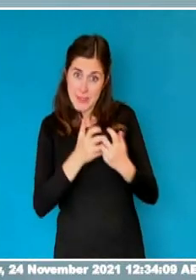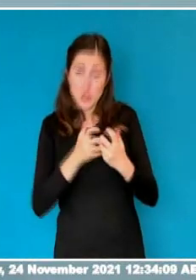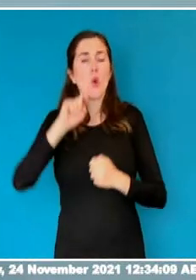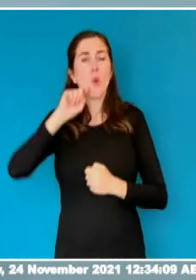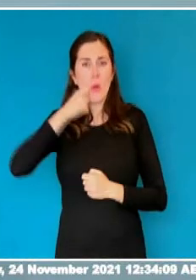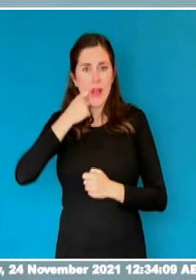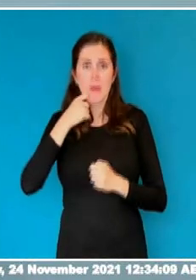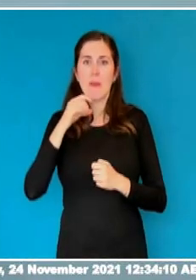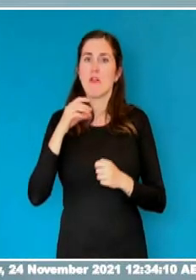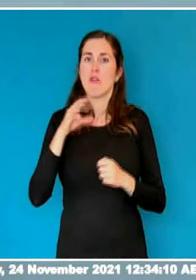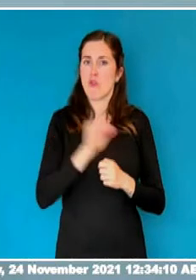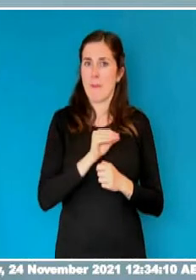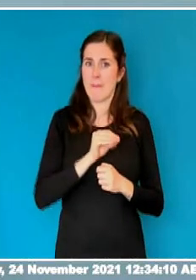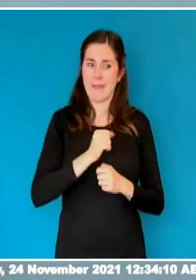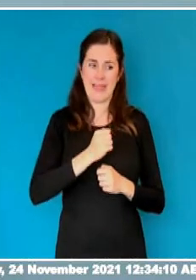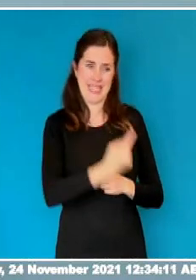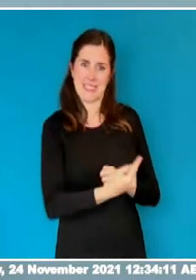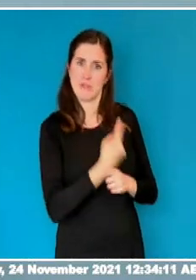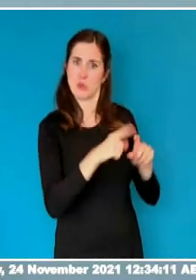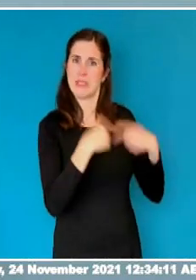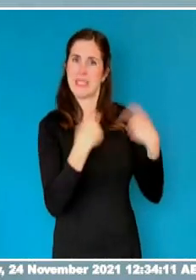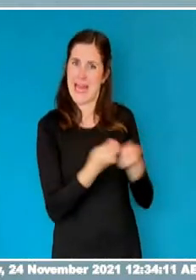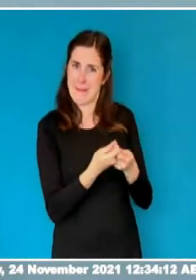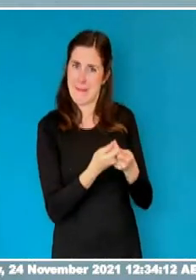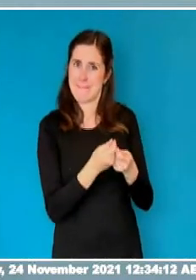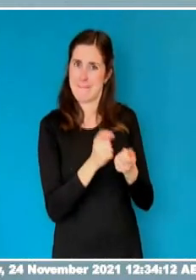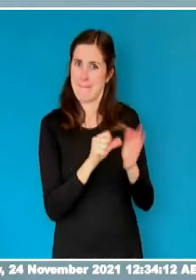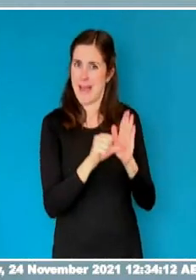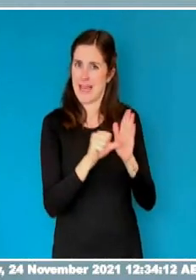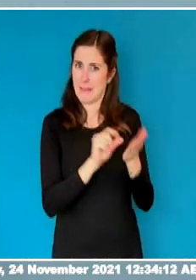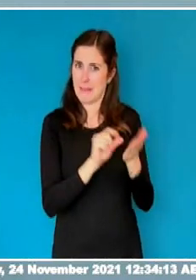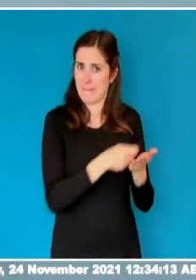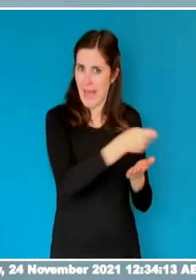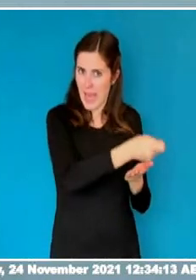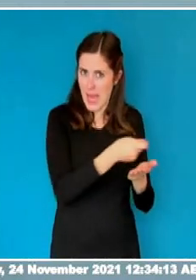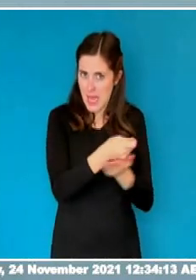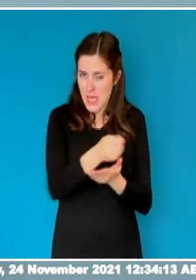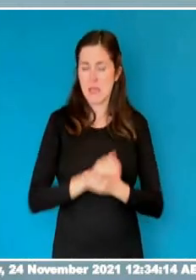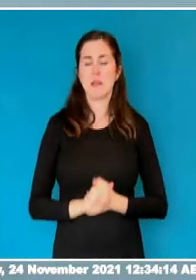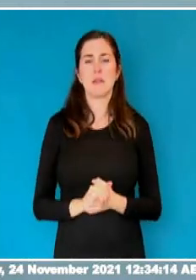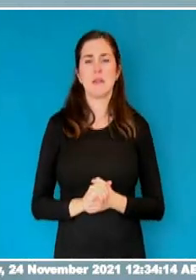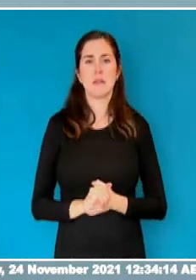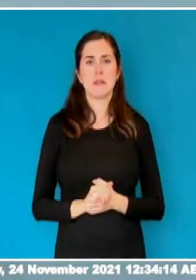there may be circumstances where a work area is of the view that they don't have